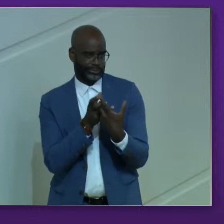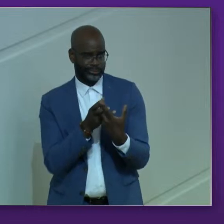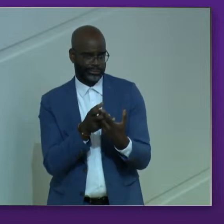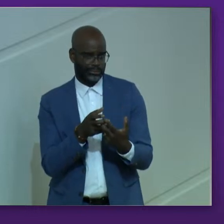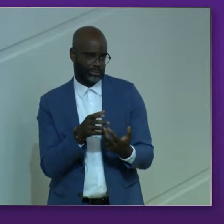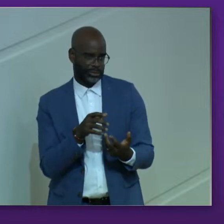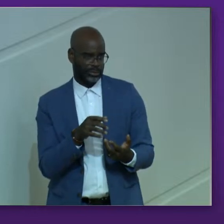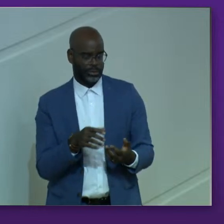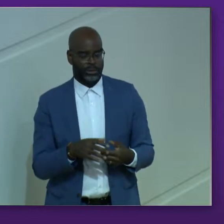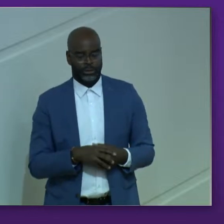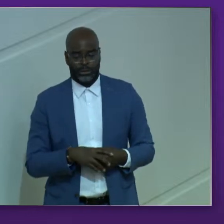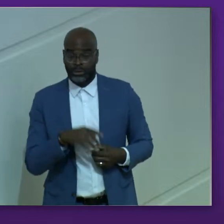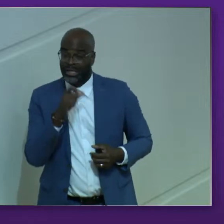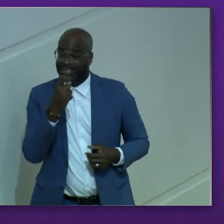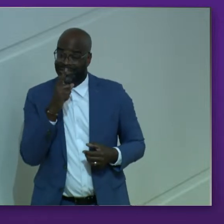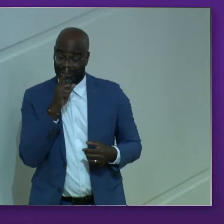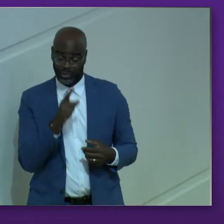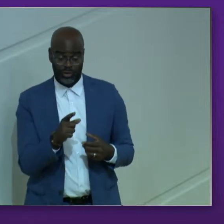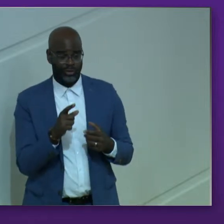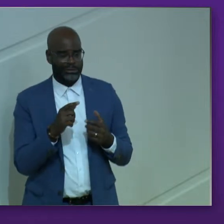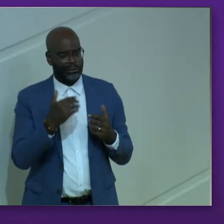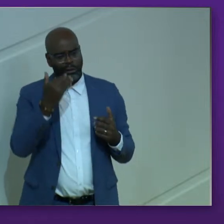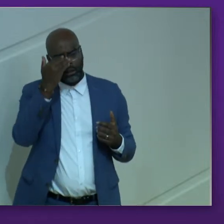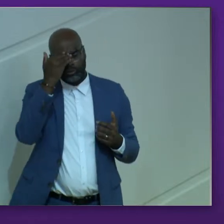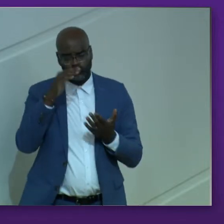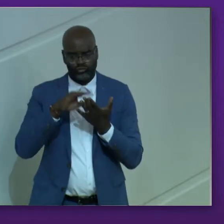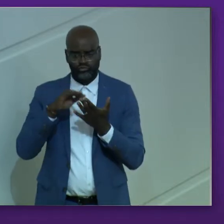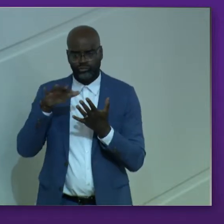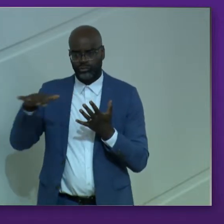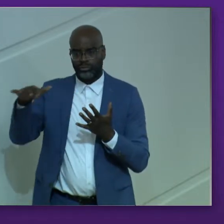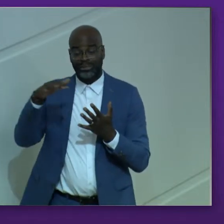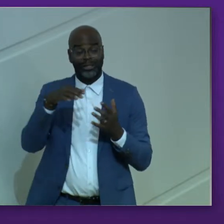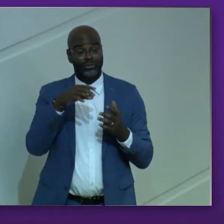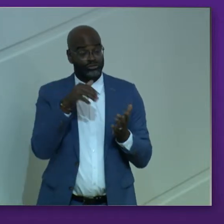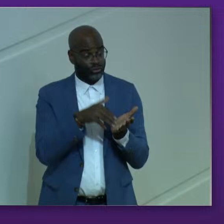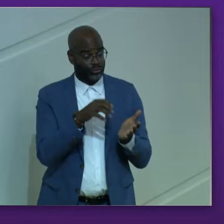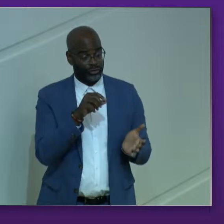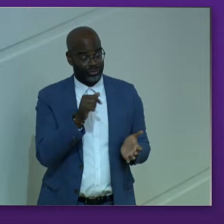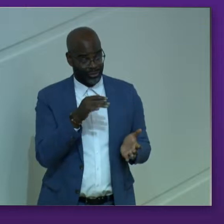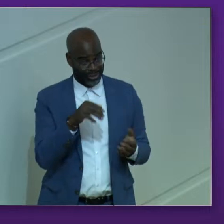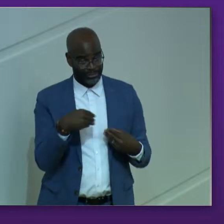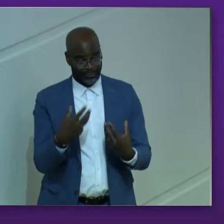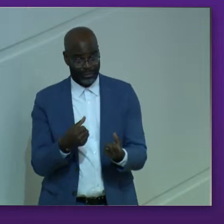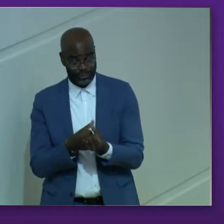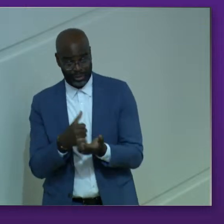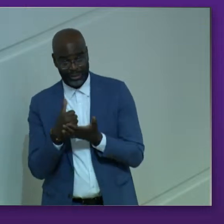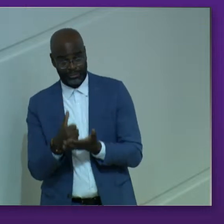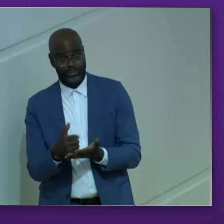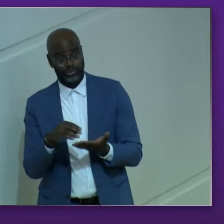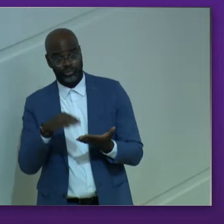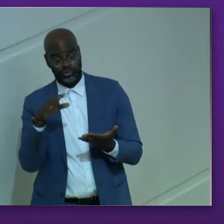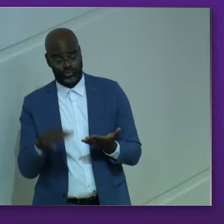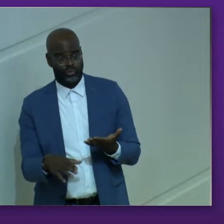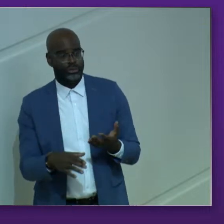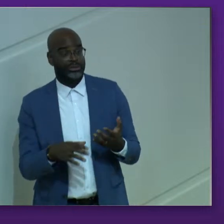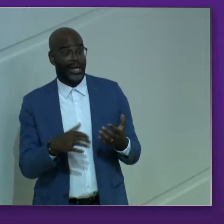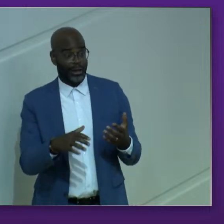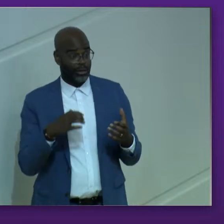CRITICALLY ABOUT SOCIOLOGY AND ITS REAL-WORLD APPLICATIONS. WHILE ENRICHING HER KNOWLEDGE